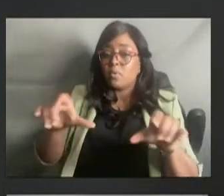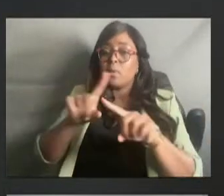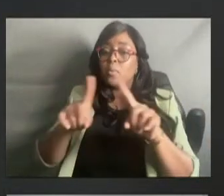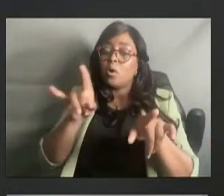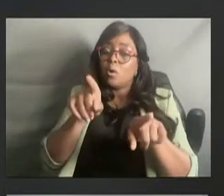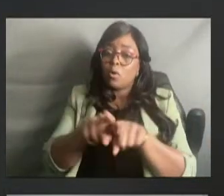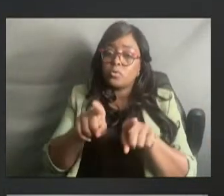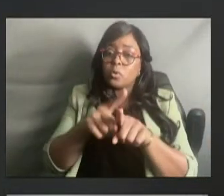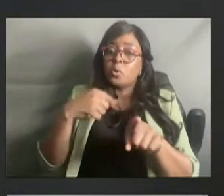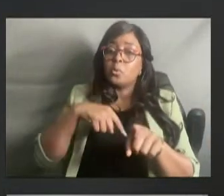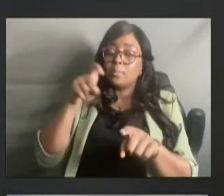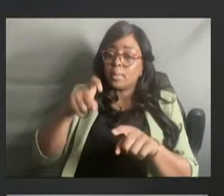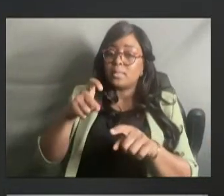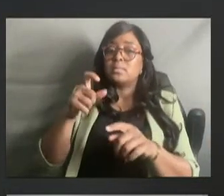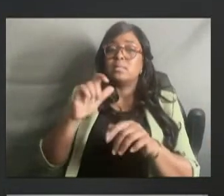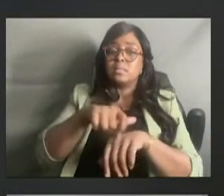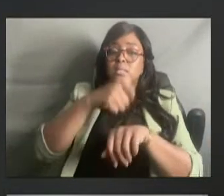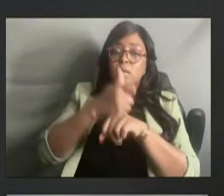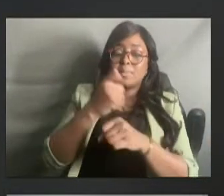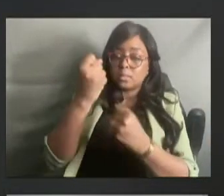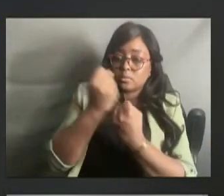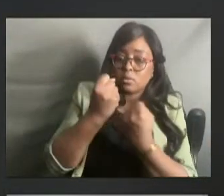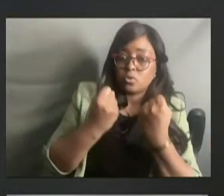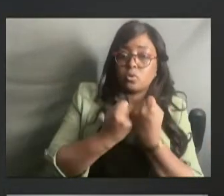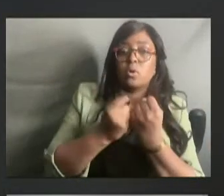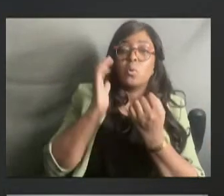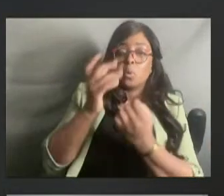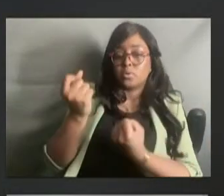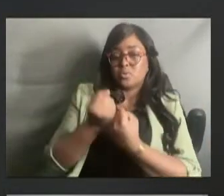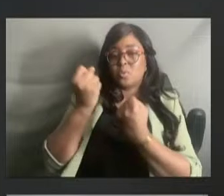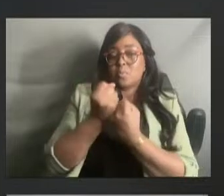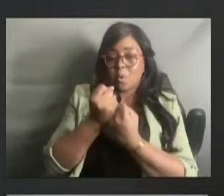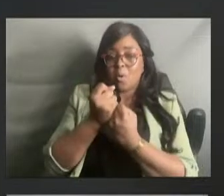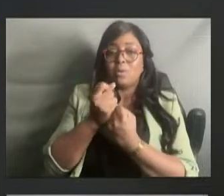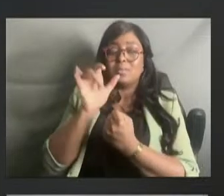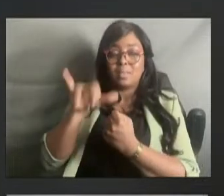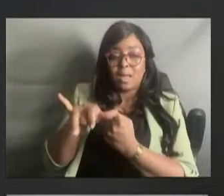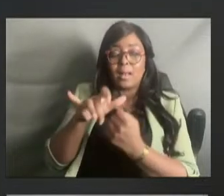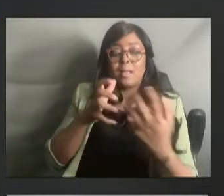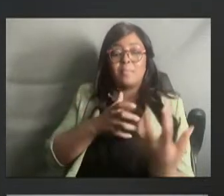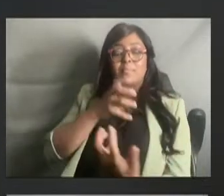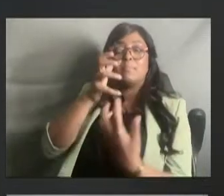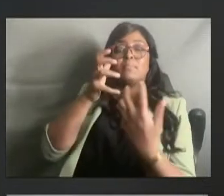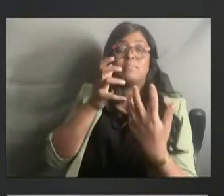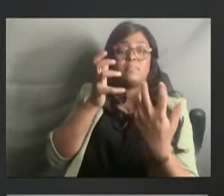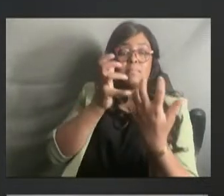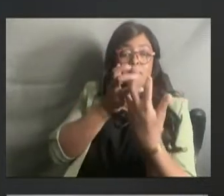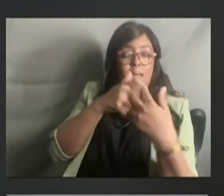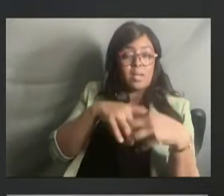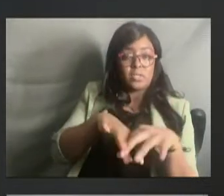expectations for attendance and performance. But we do need to also create the scaffolding and